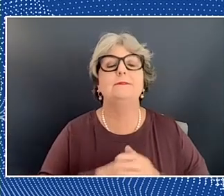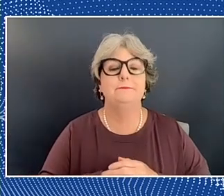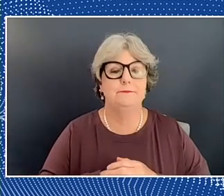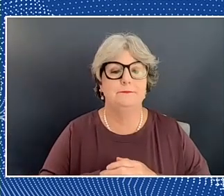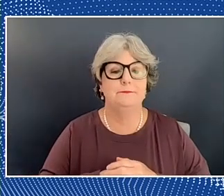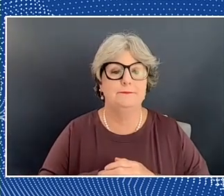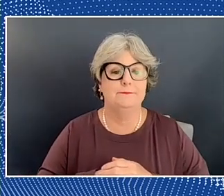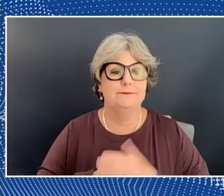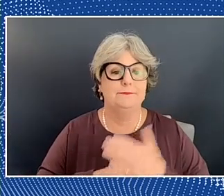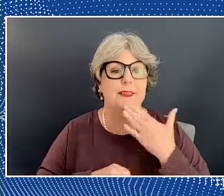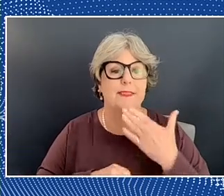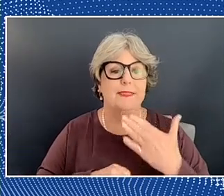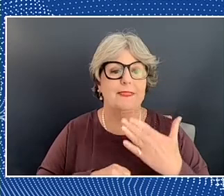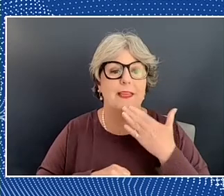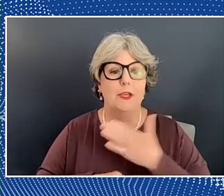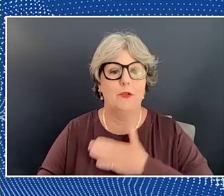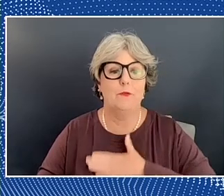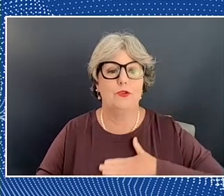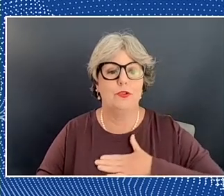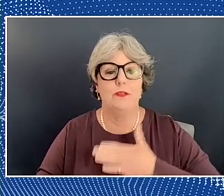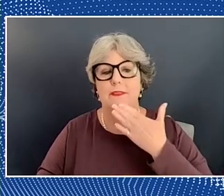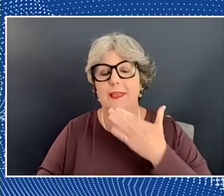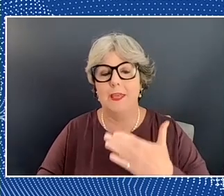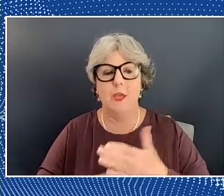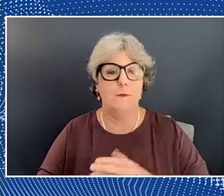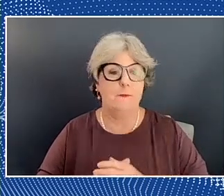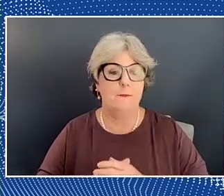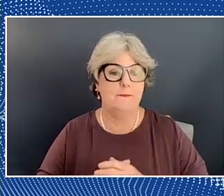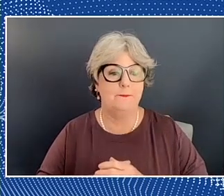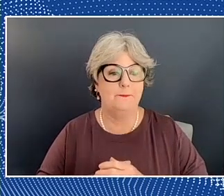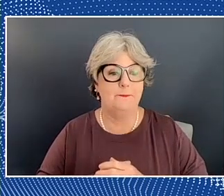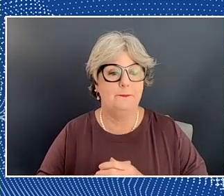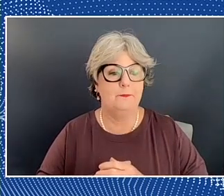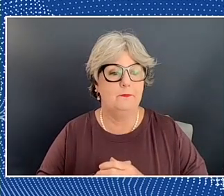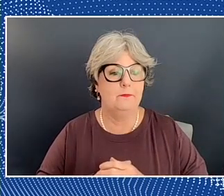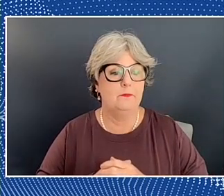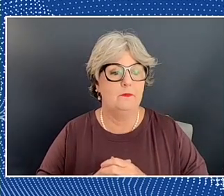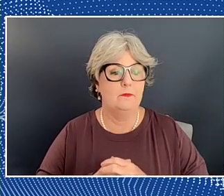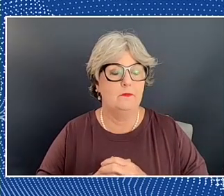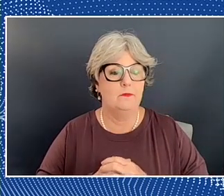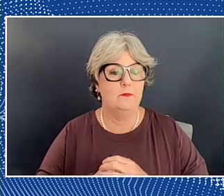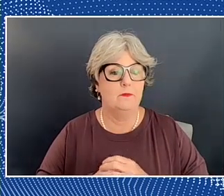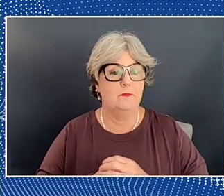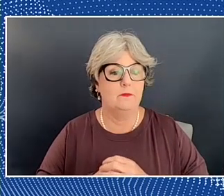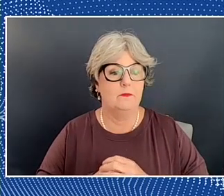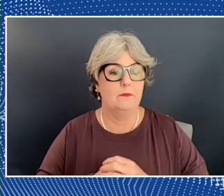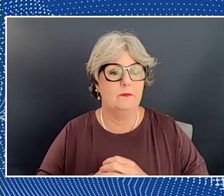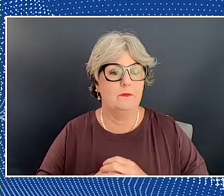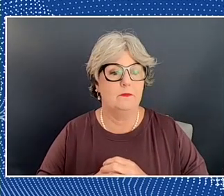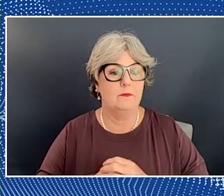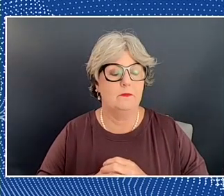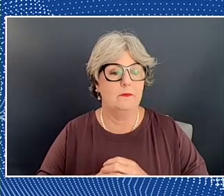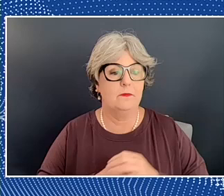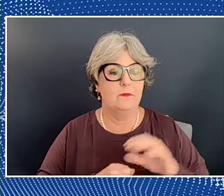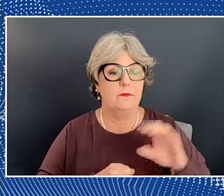Thank you. Okay. Brady, who's next? Alright. Next we have Bob Carey, who's here